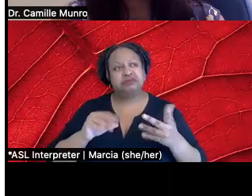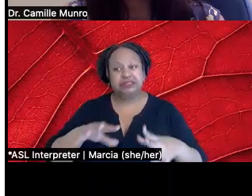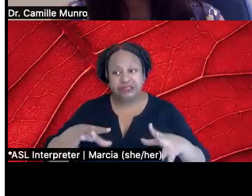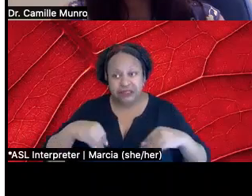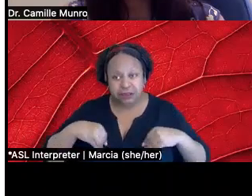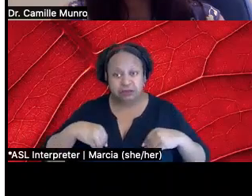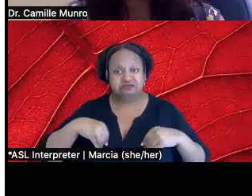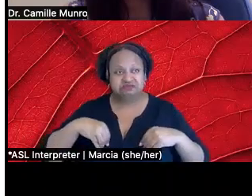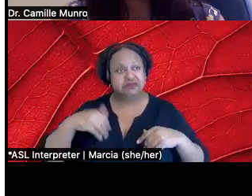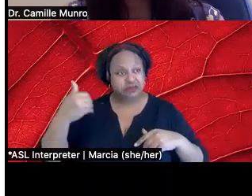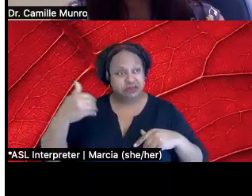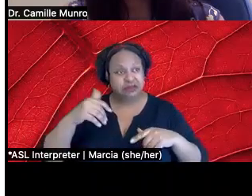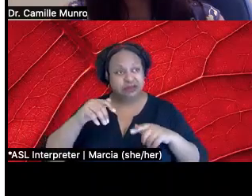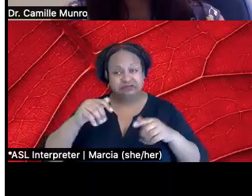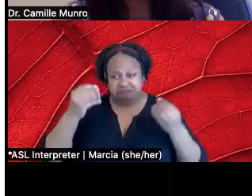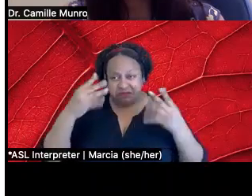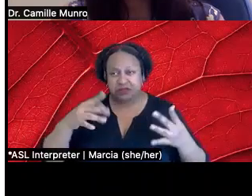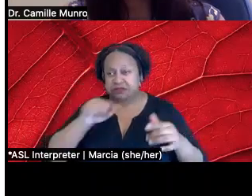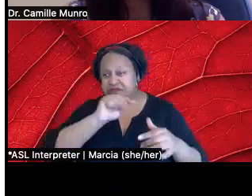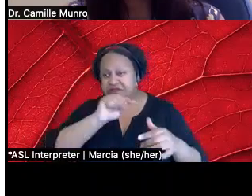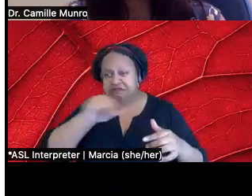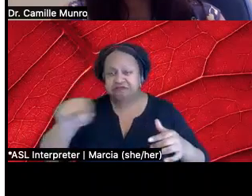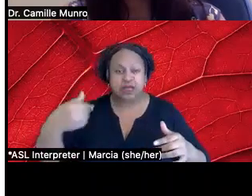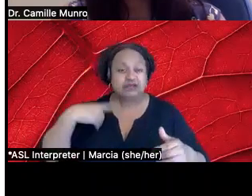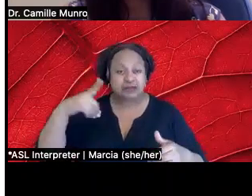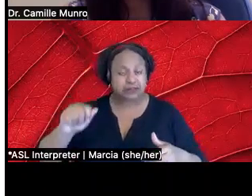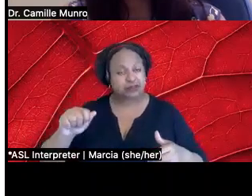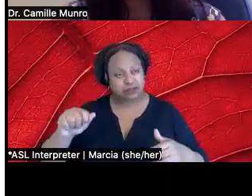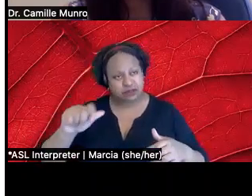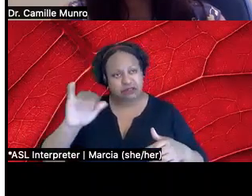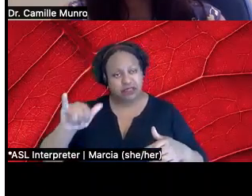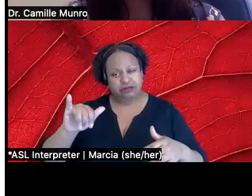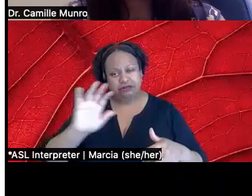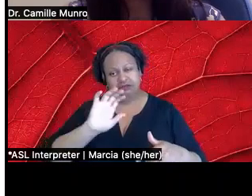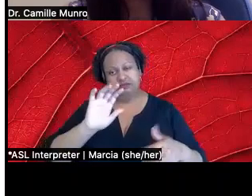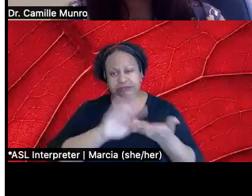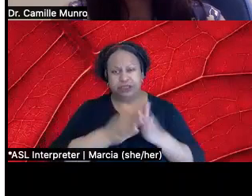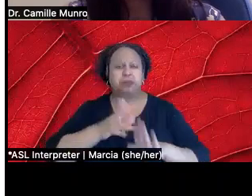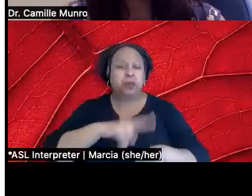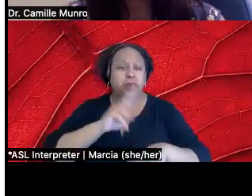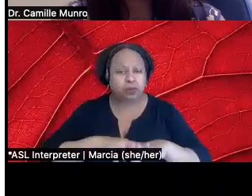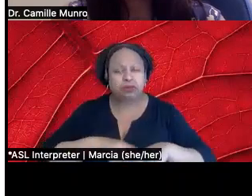And maybe more apparent to people like us who are in this field,